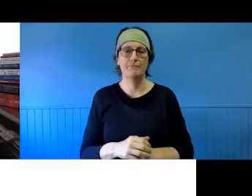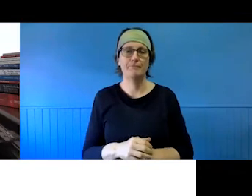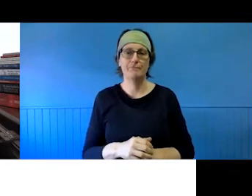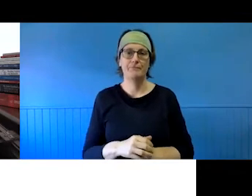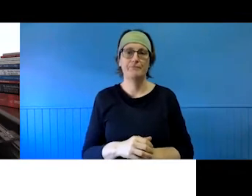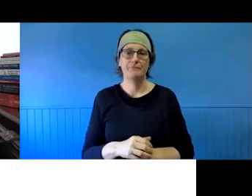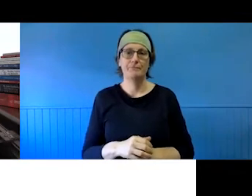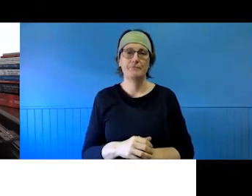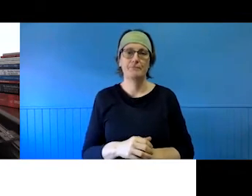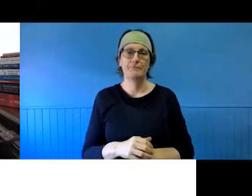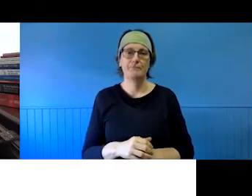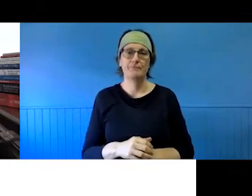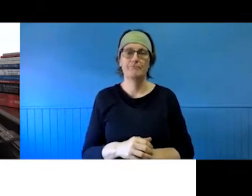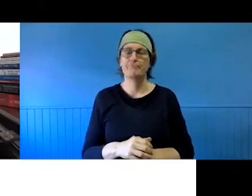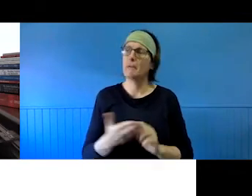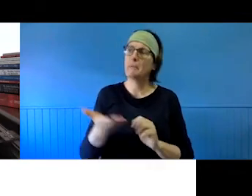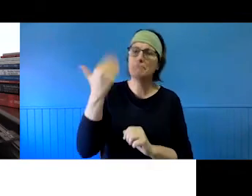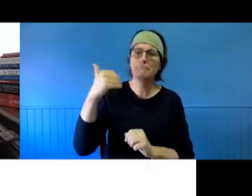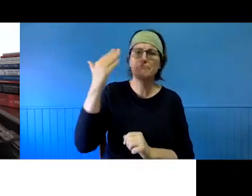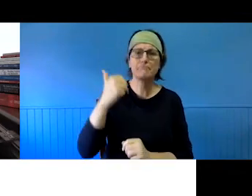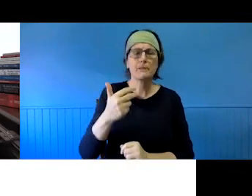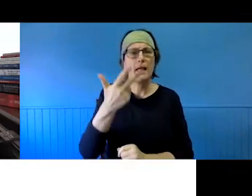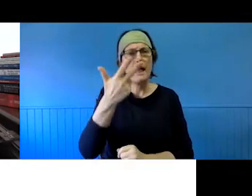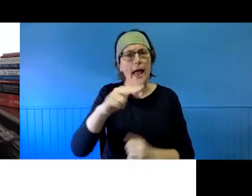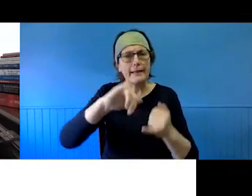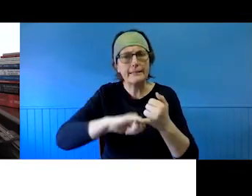So, back in the '80s and '90s and 2000s,